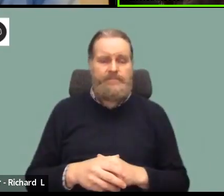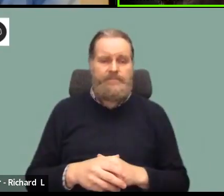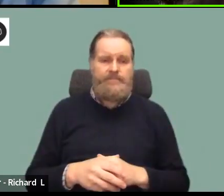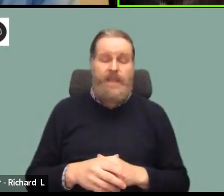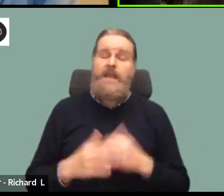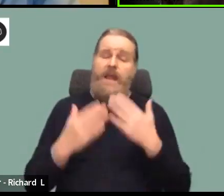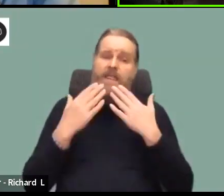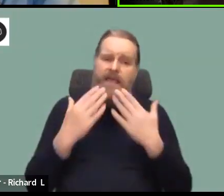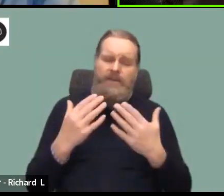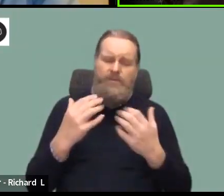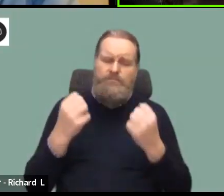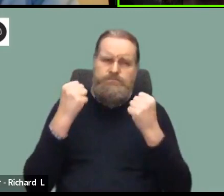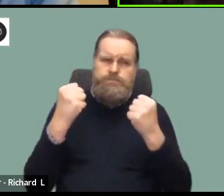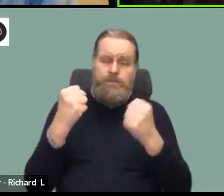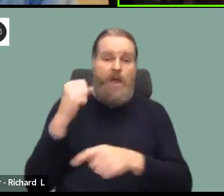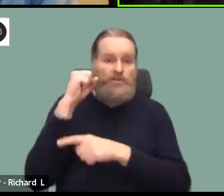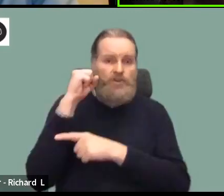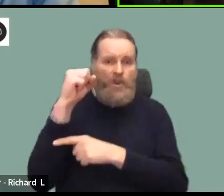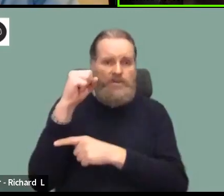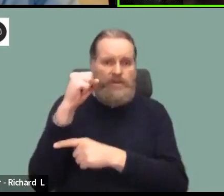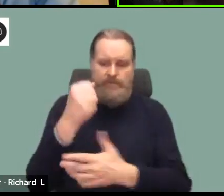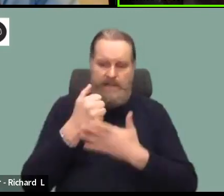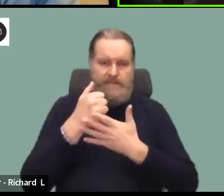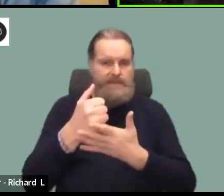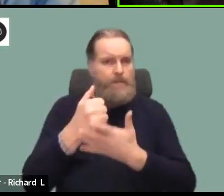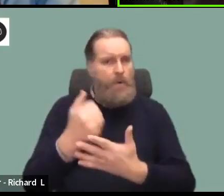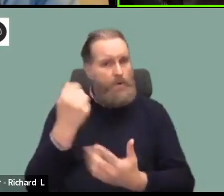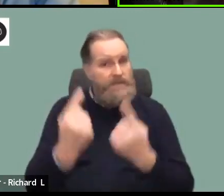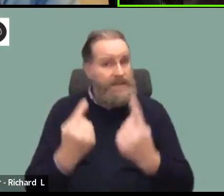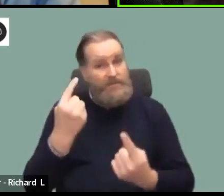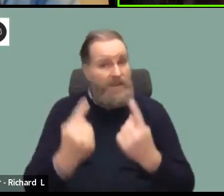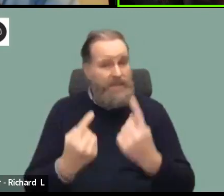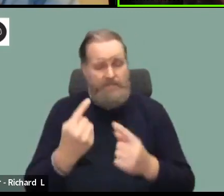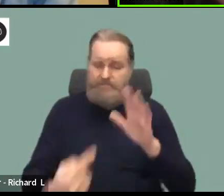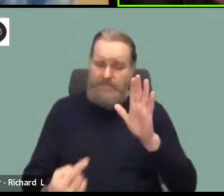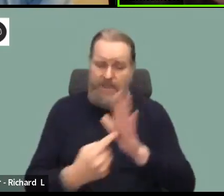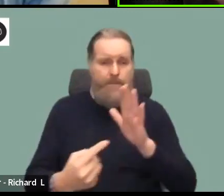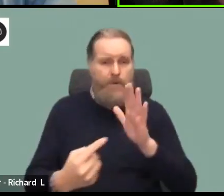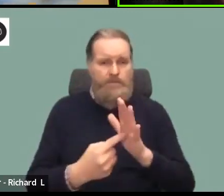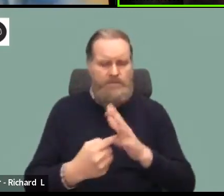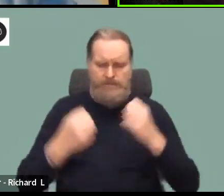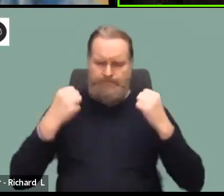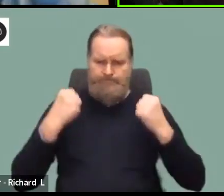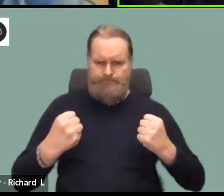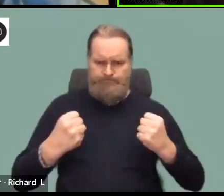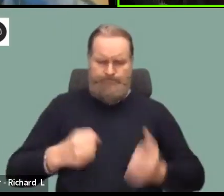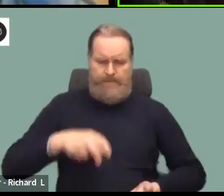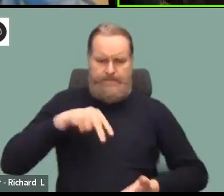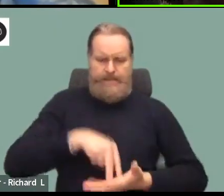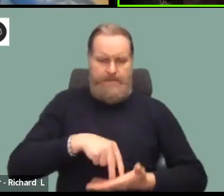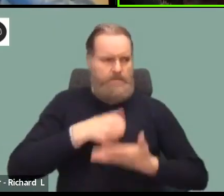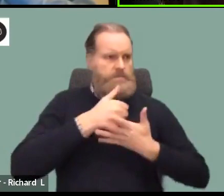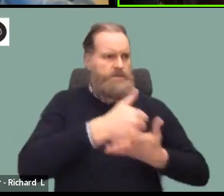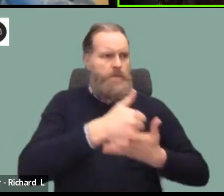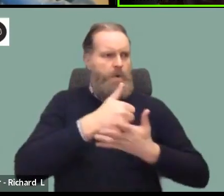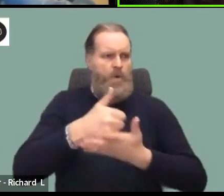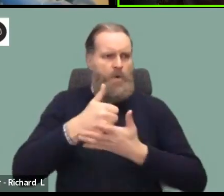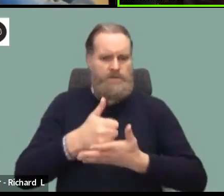possible to you I just say thank you for your time please remember that message about solidarity. It's one of the most important things we can do is this. support support each other, stand support each other, stand up for